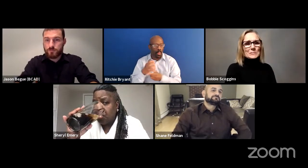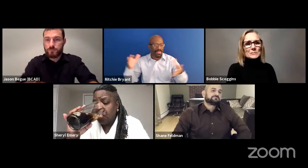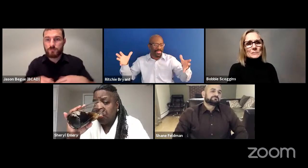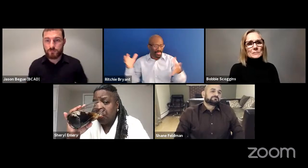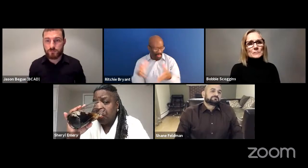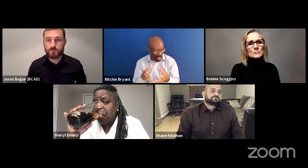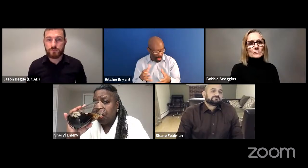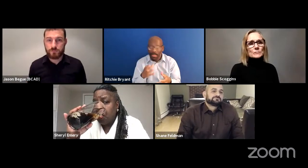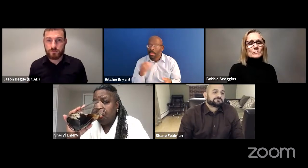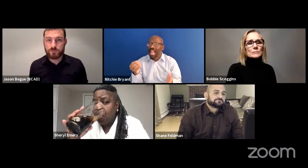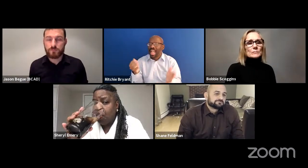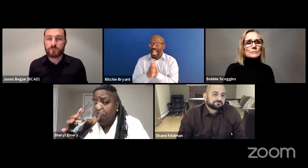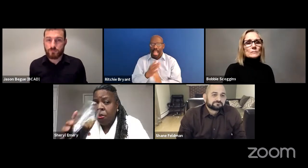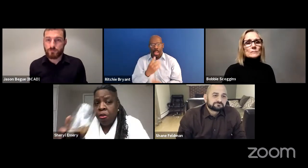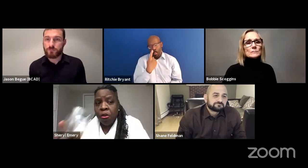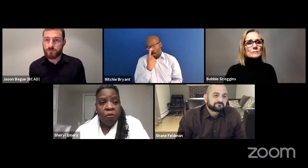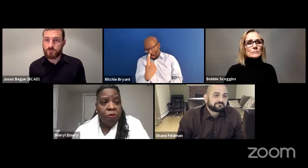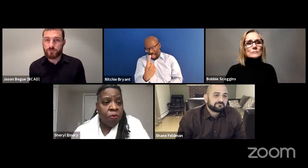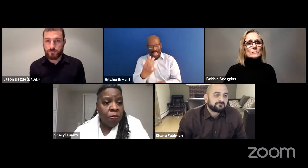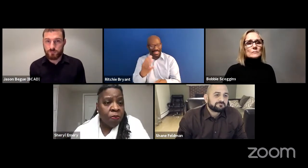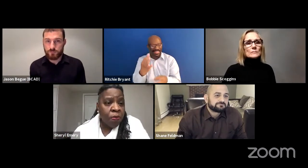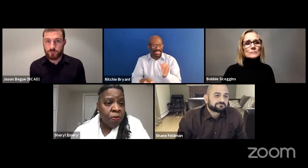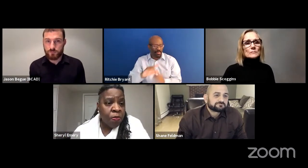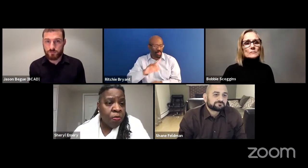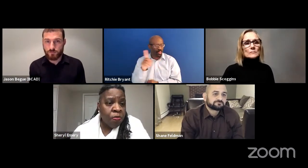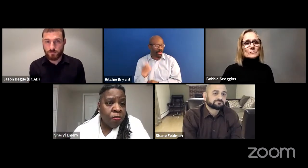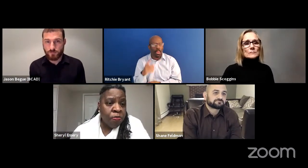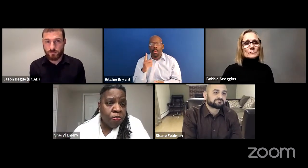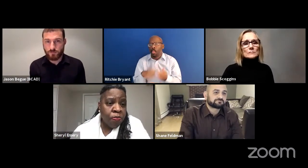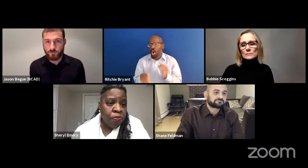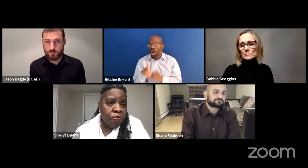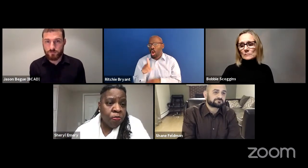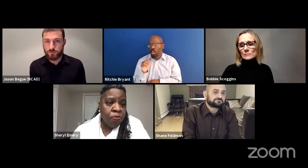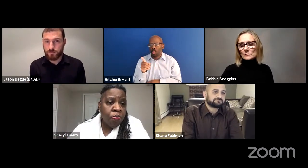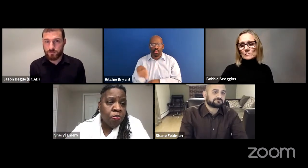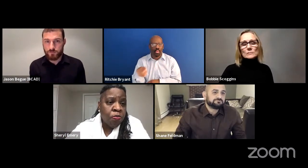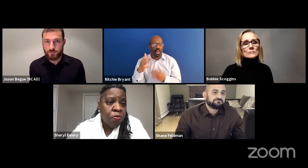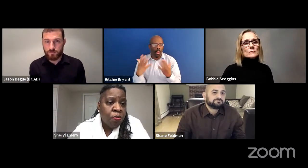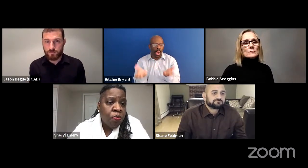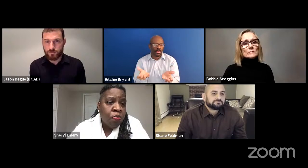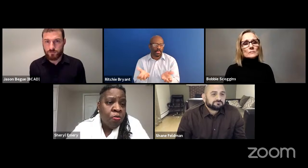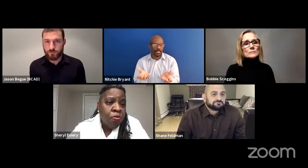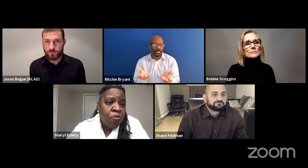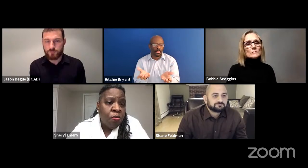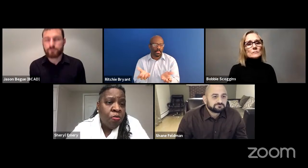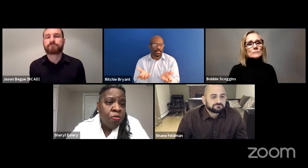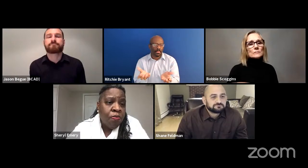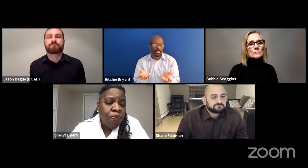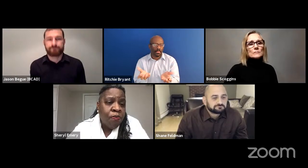of all, gather the stakeholders together. And ask this one important question, what